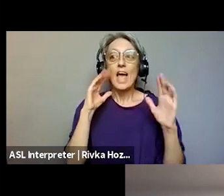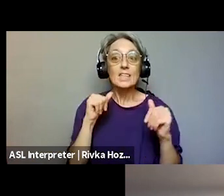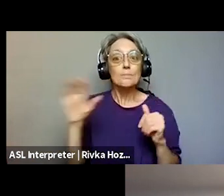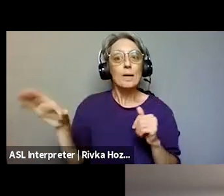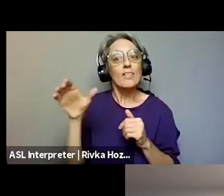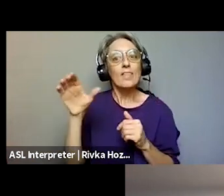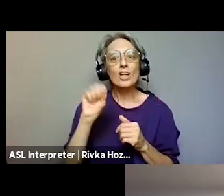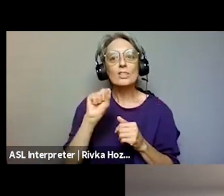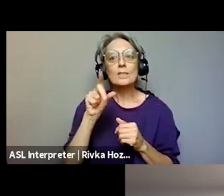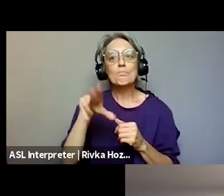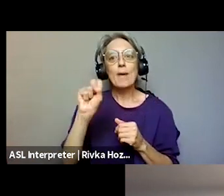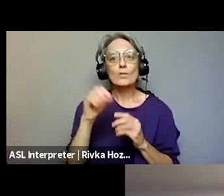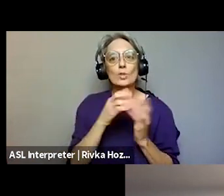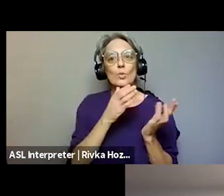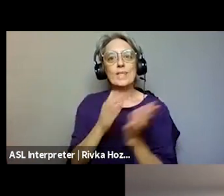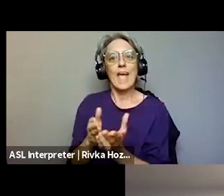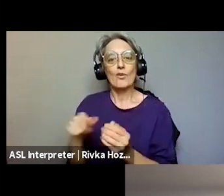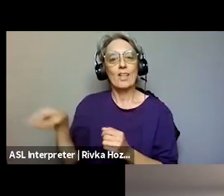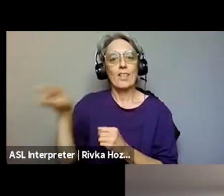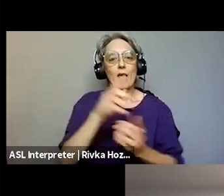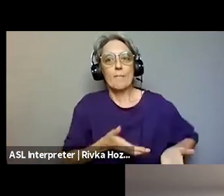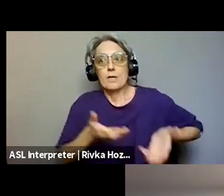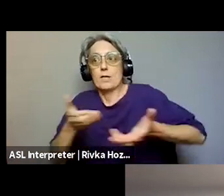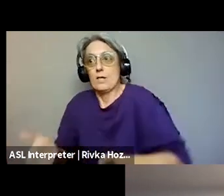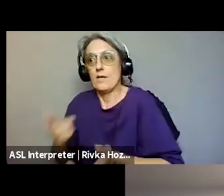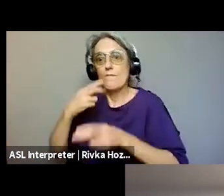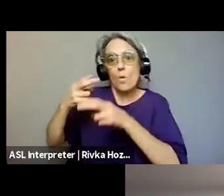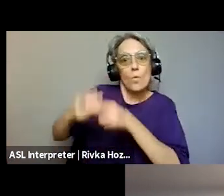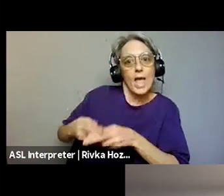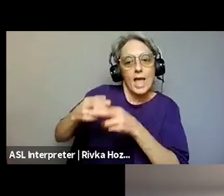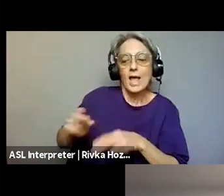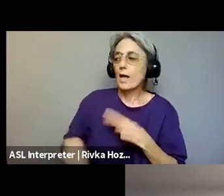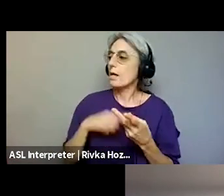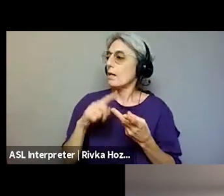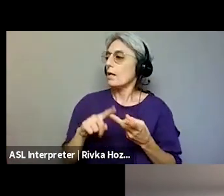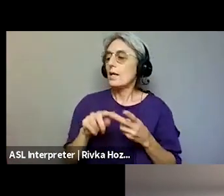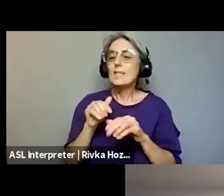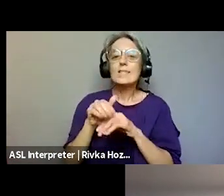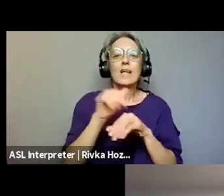and while they're being weighed or sending them to you know different parts or different like